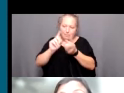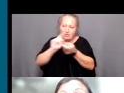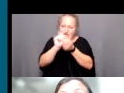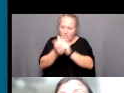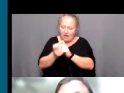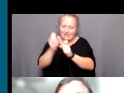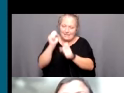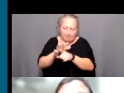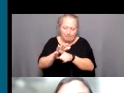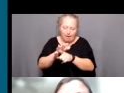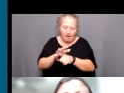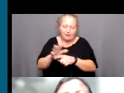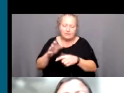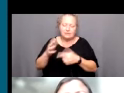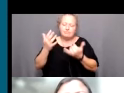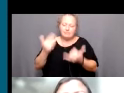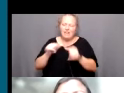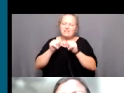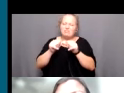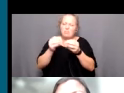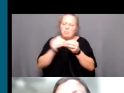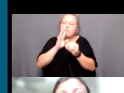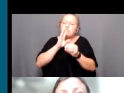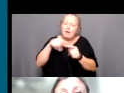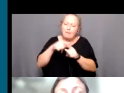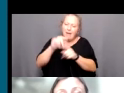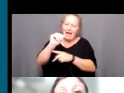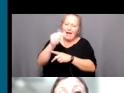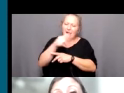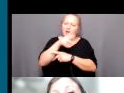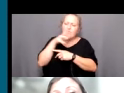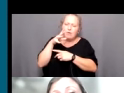about ag here because it really is an industry where so much is happening